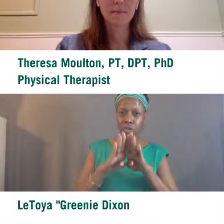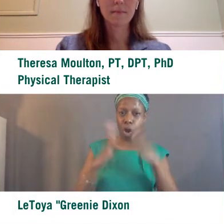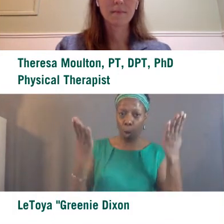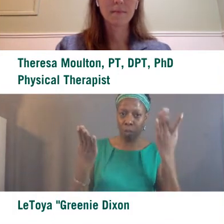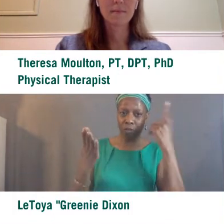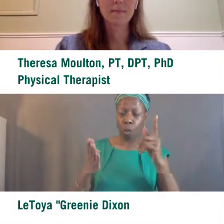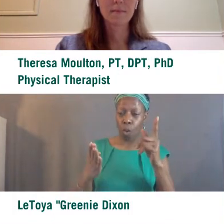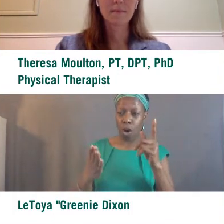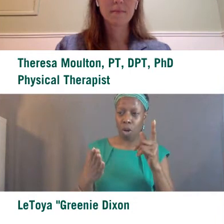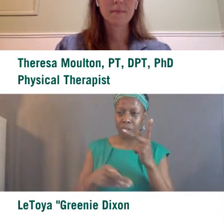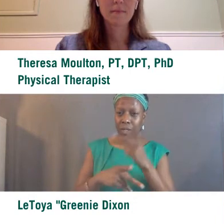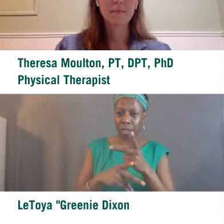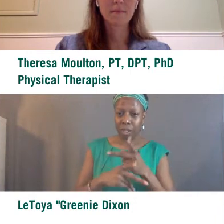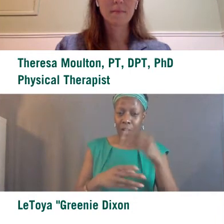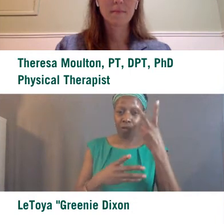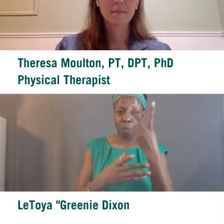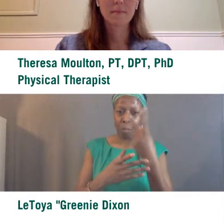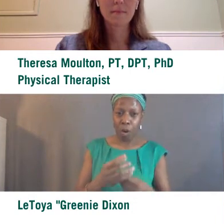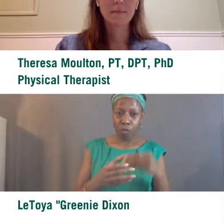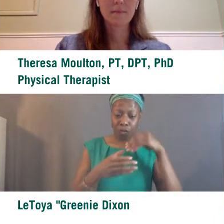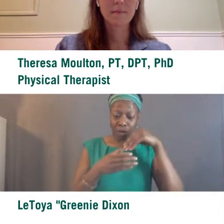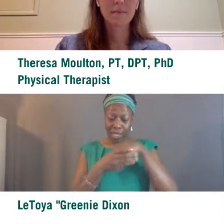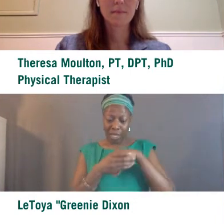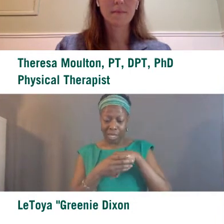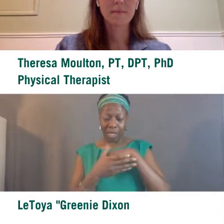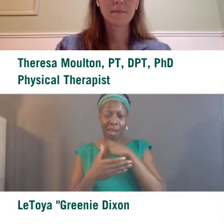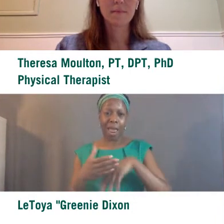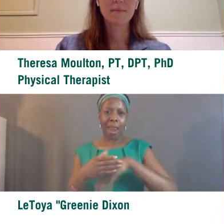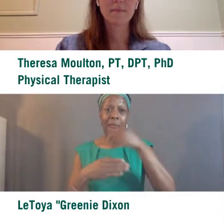And some of the things that we have are our main site that are pretty unique.